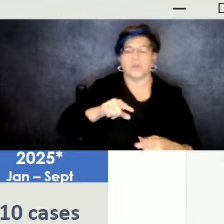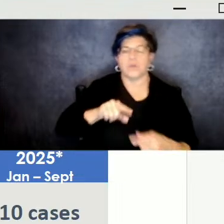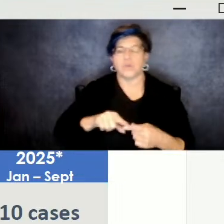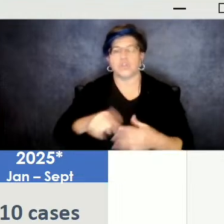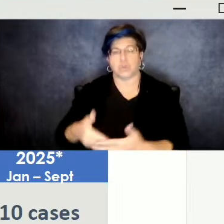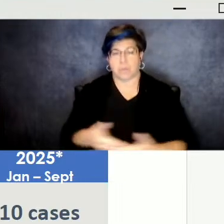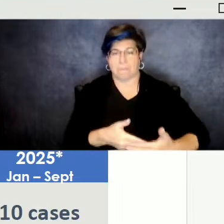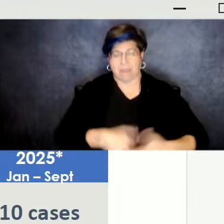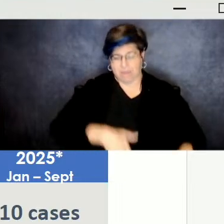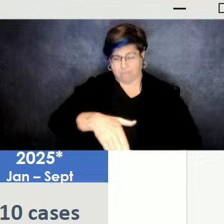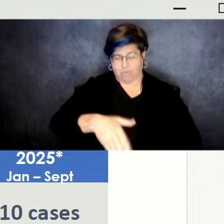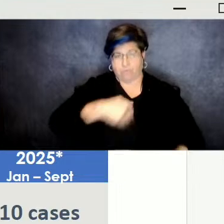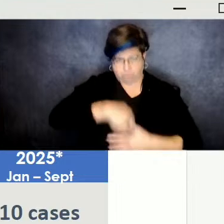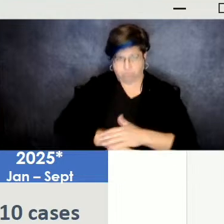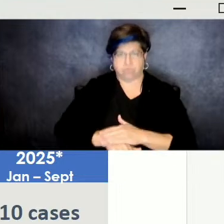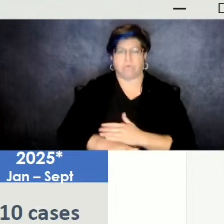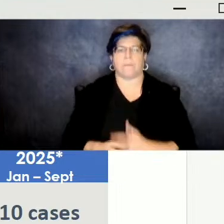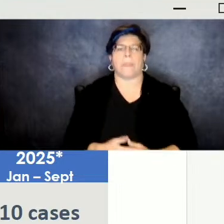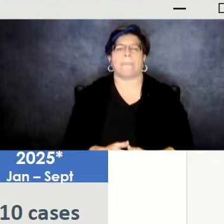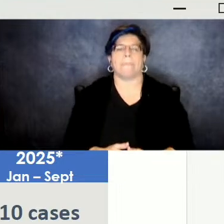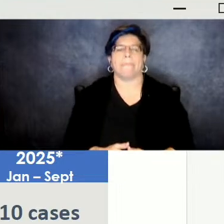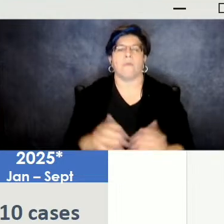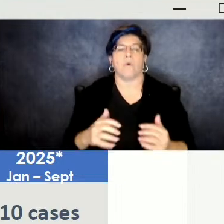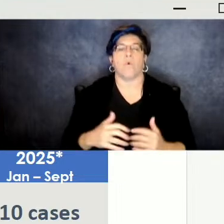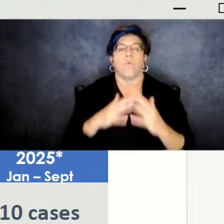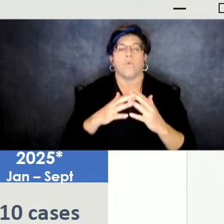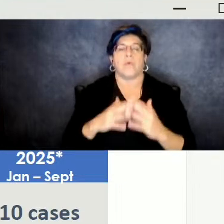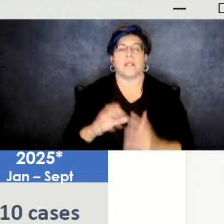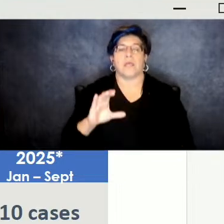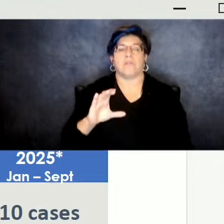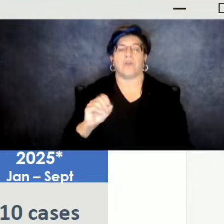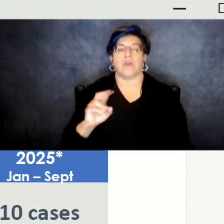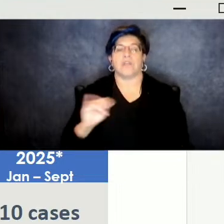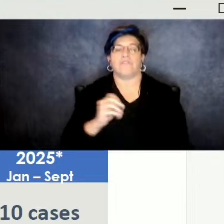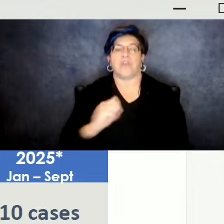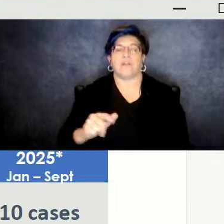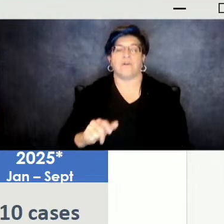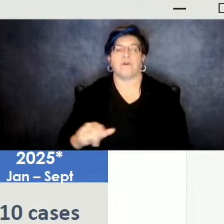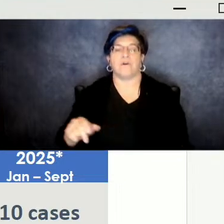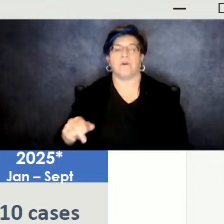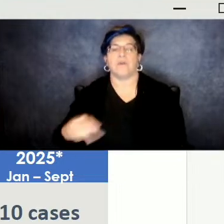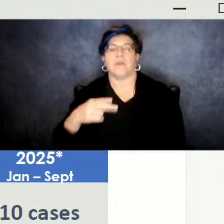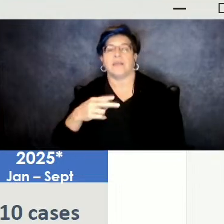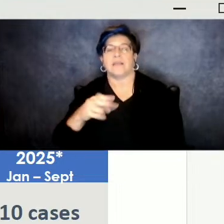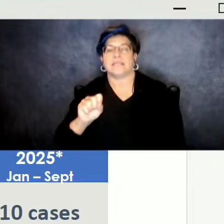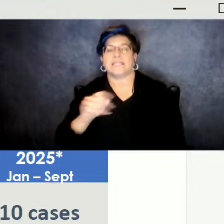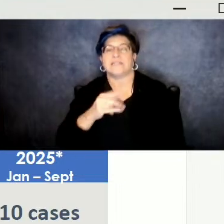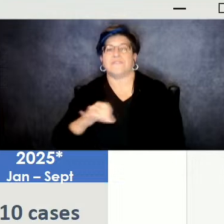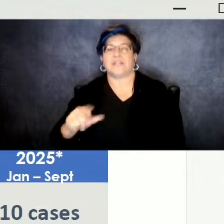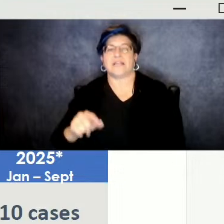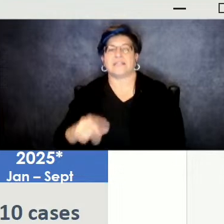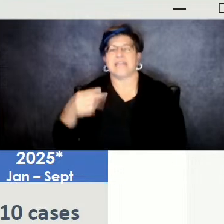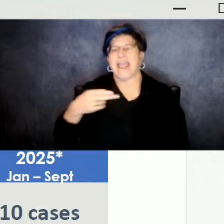PASSED FROM MOM TO TWO BABY.